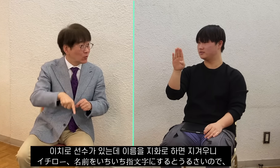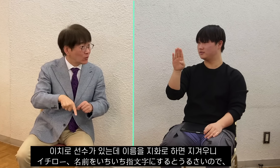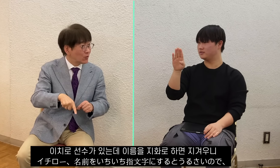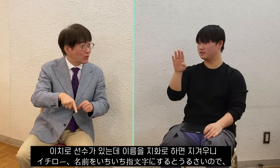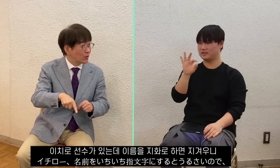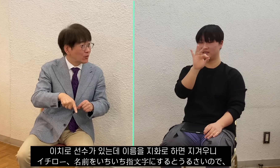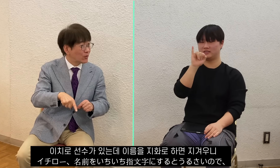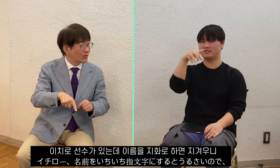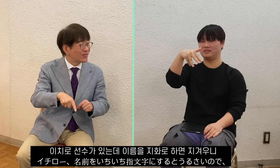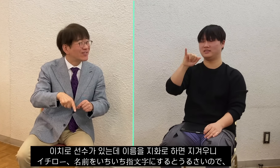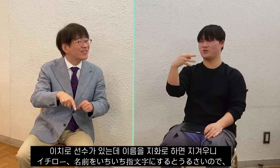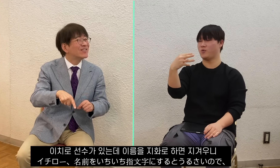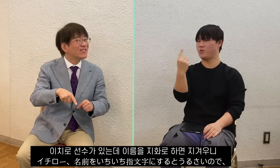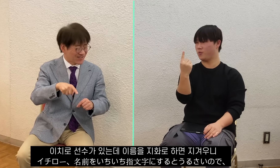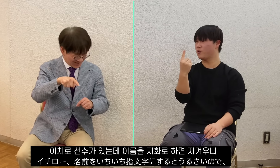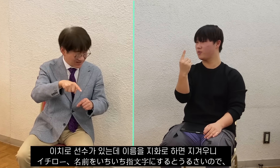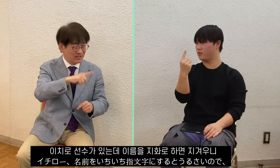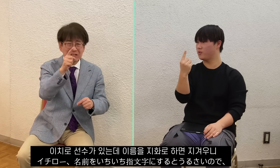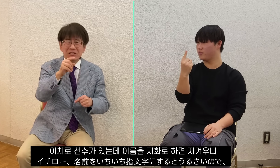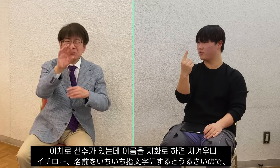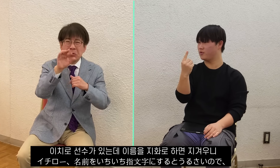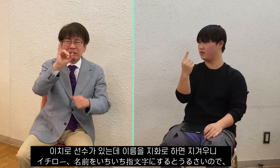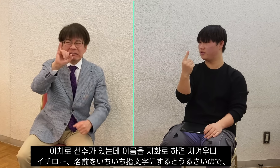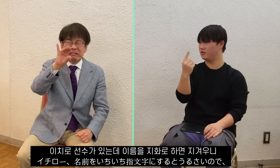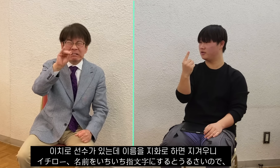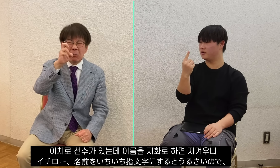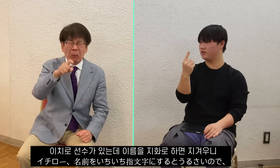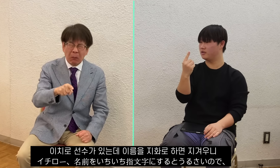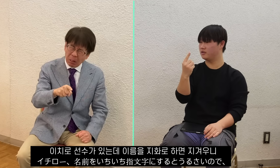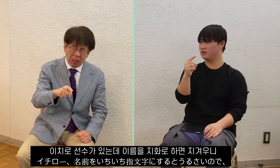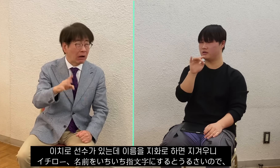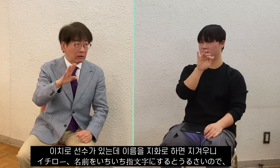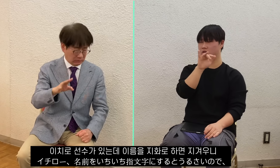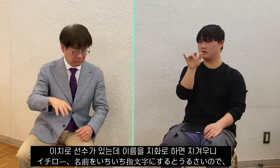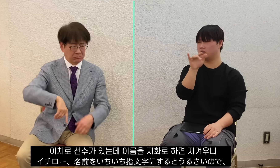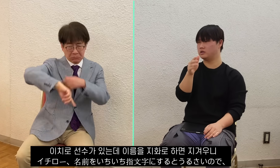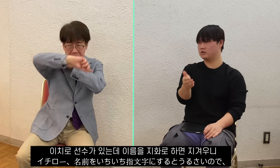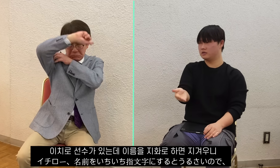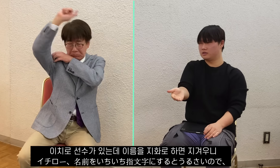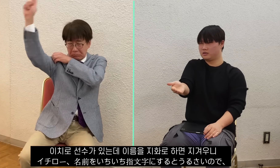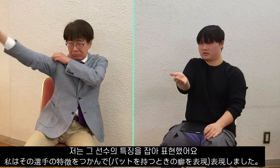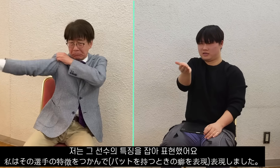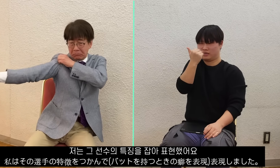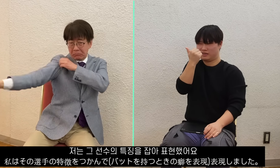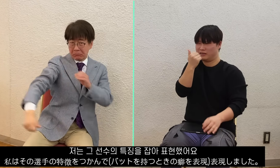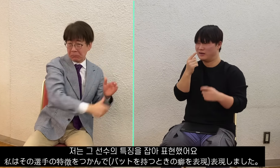There is a player named Ichiro and I get tired of naming him fingerspelling,